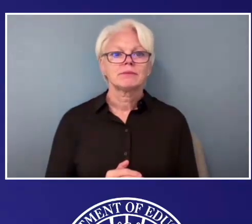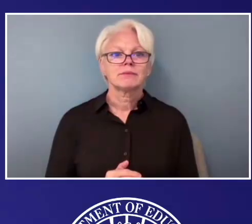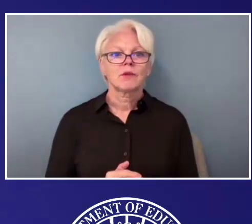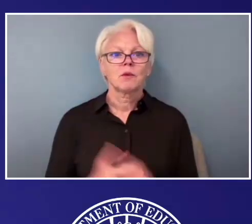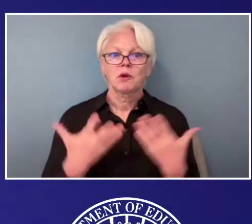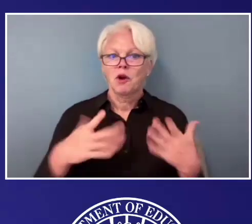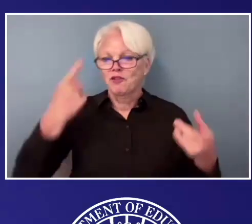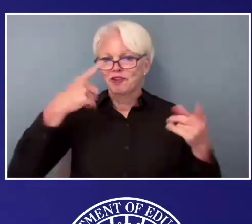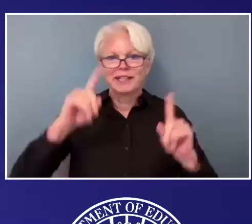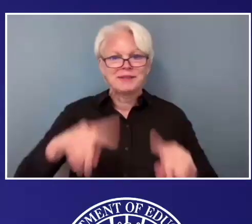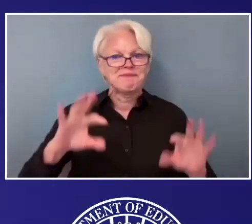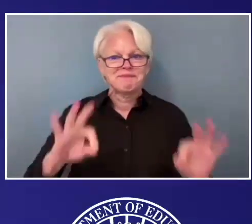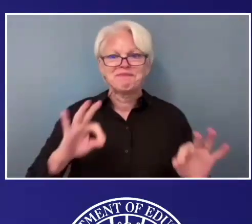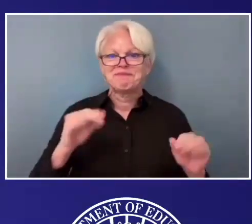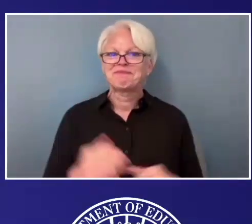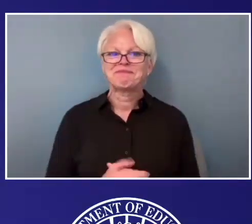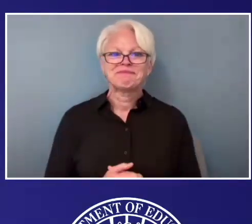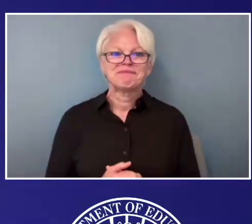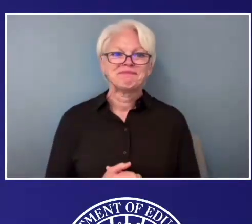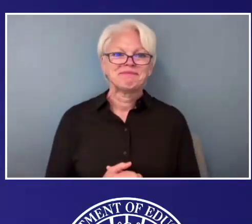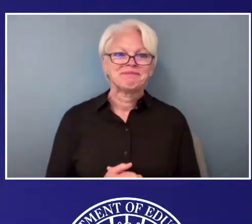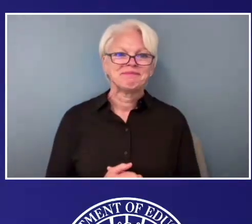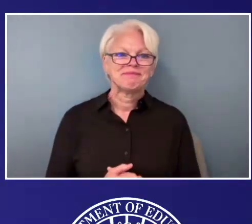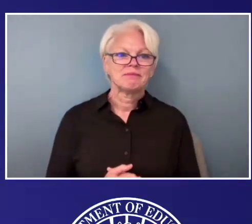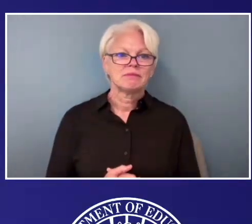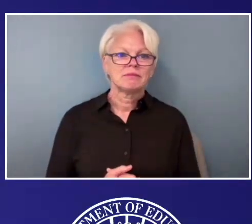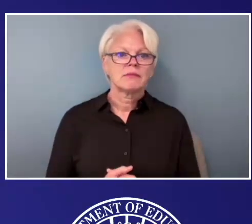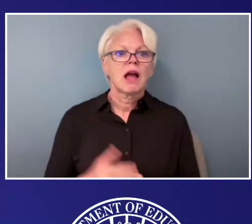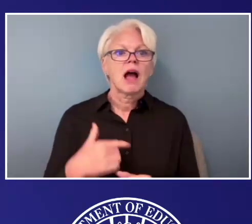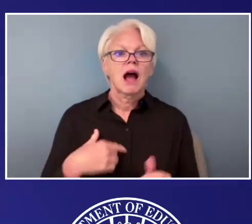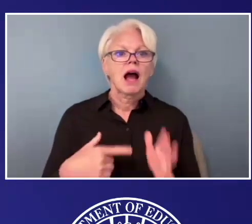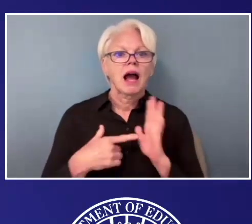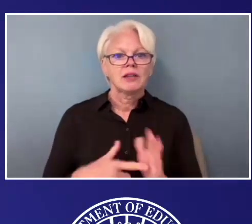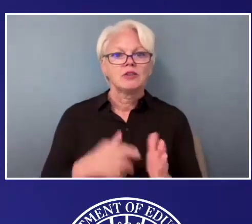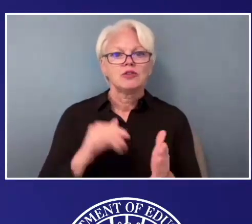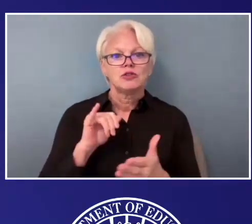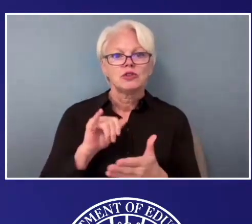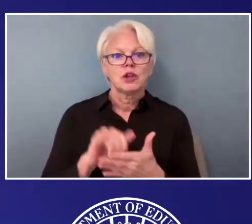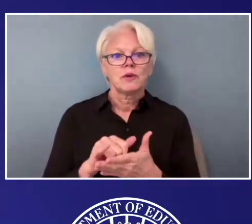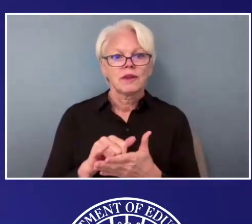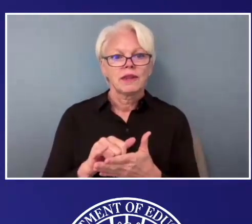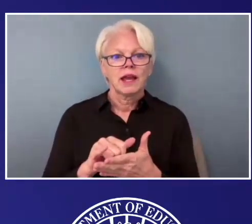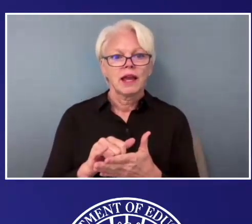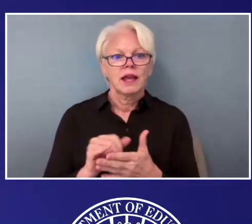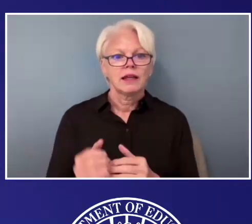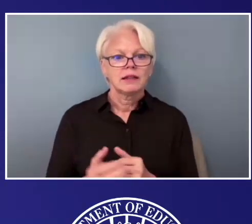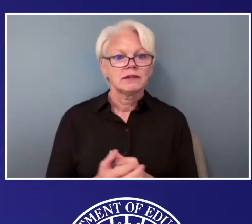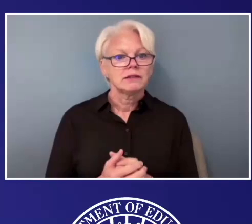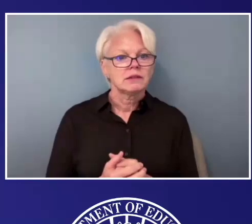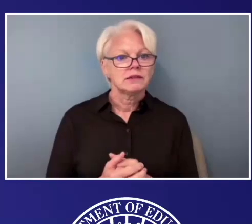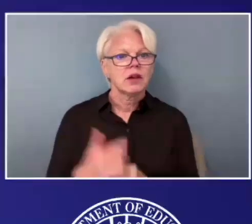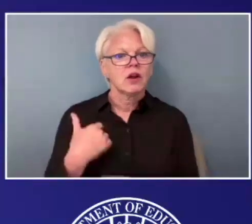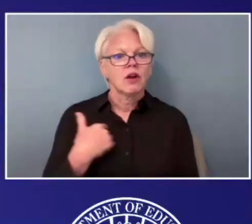this morning. I show that we responded to